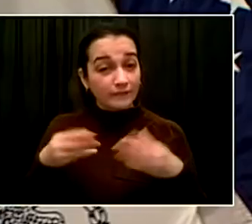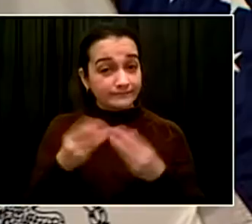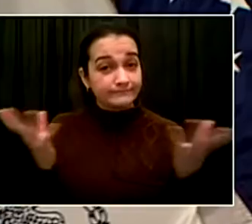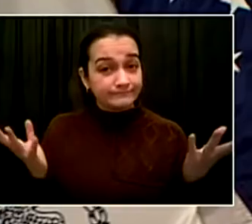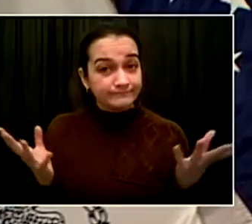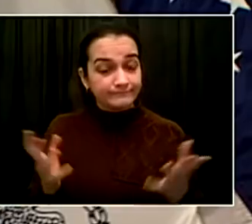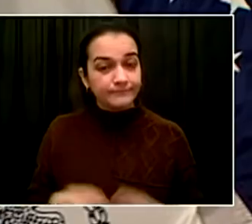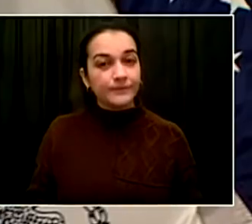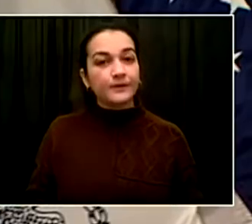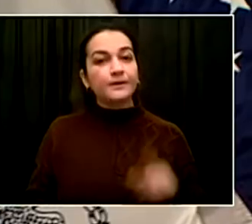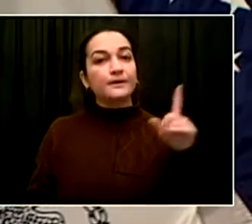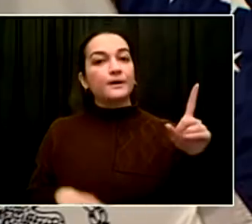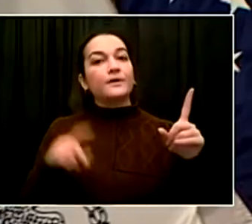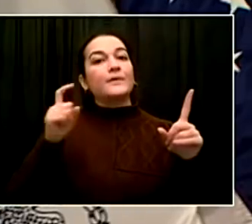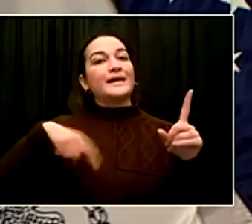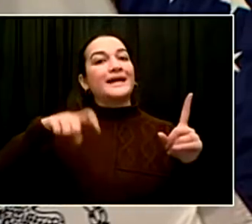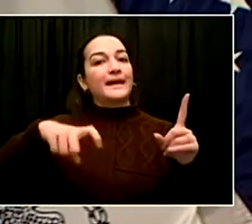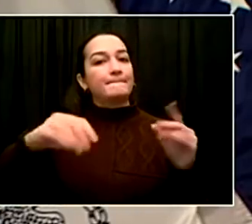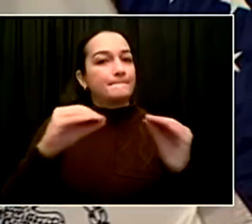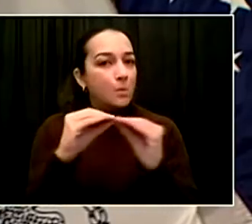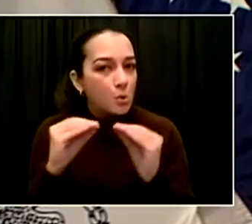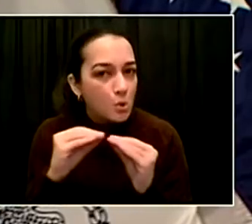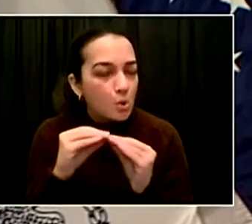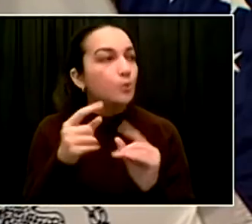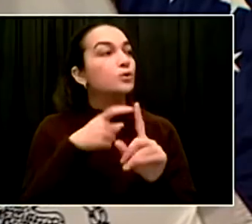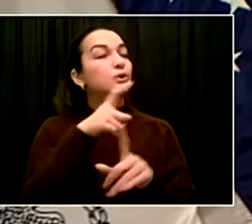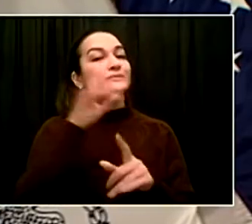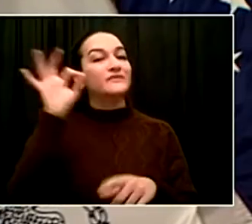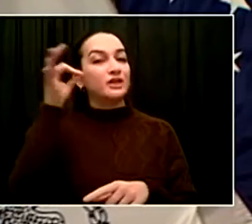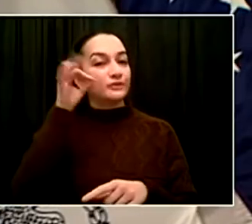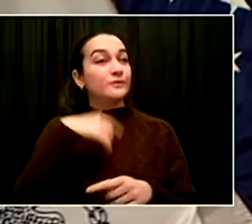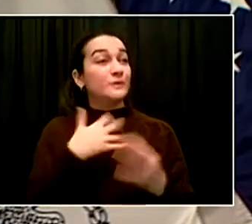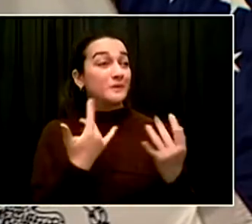MAJOR RESUPPLY OF HOME TESTS.